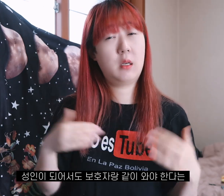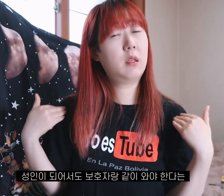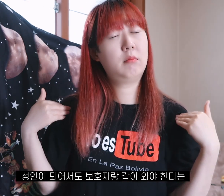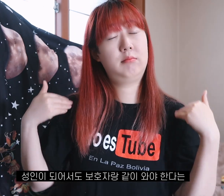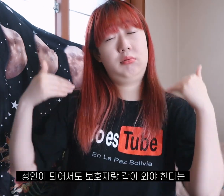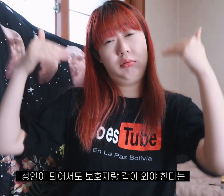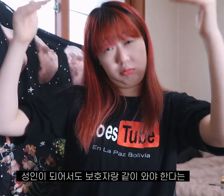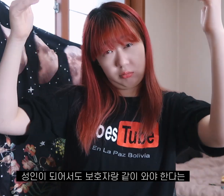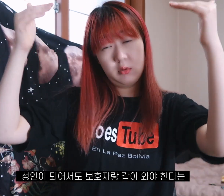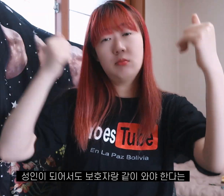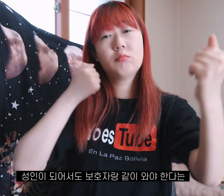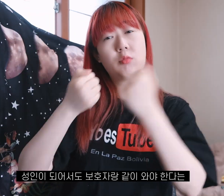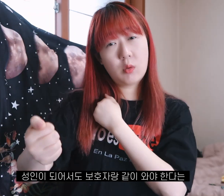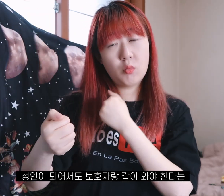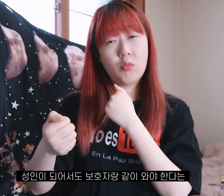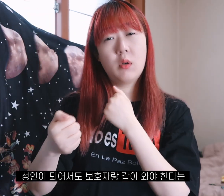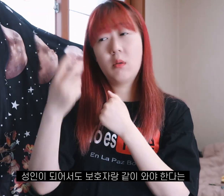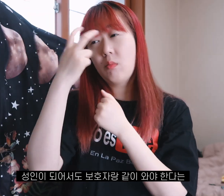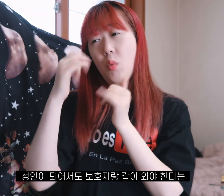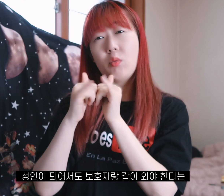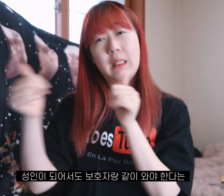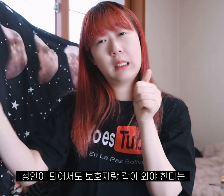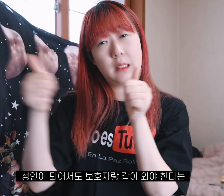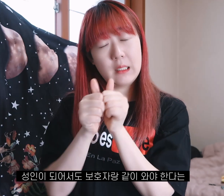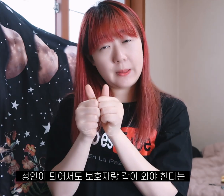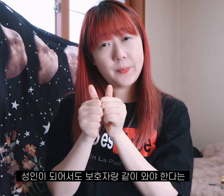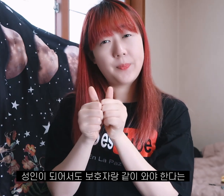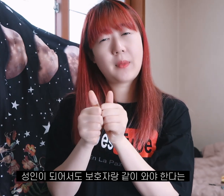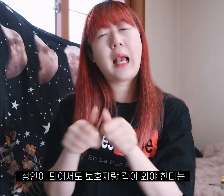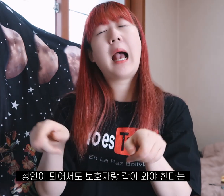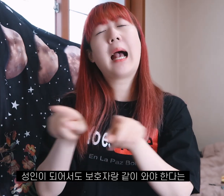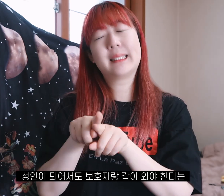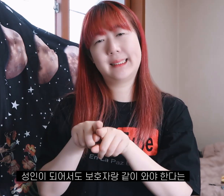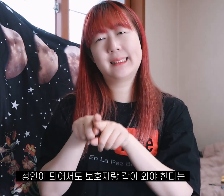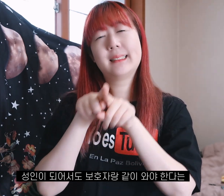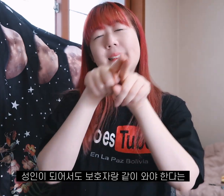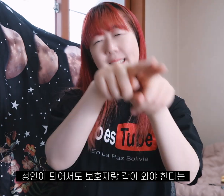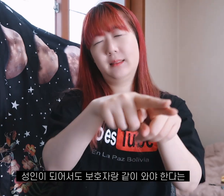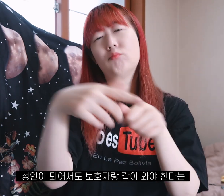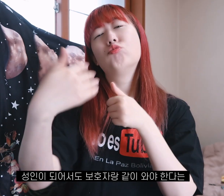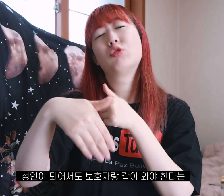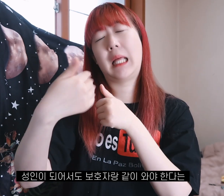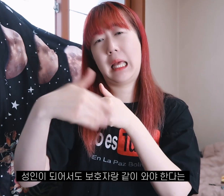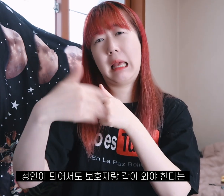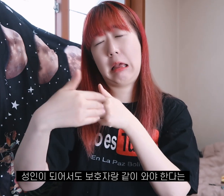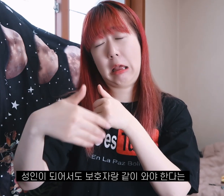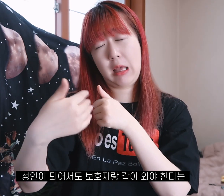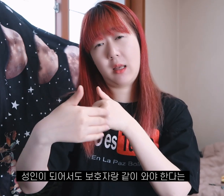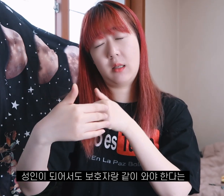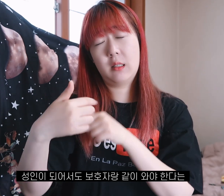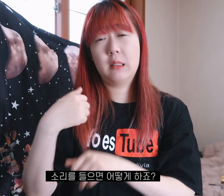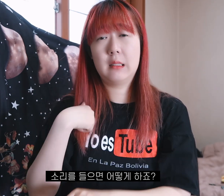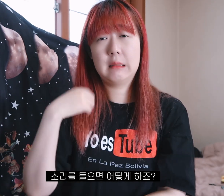What do you do when you are told that you must come with your guardian even